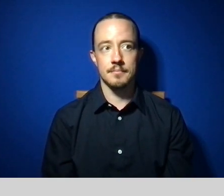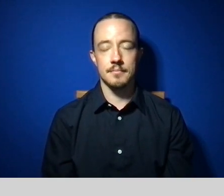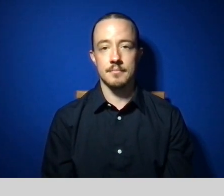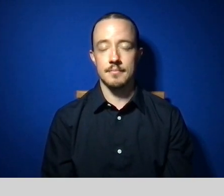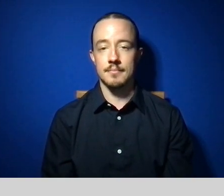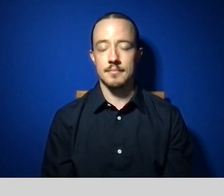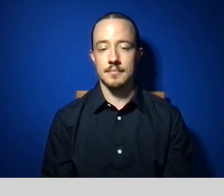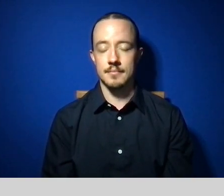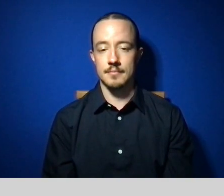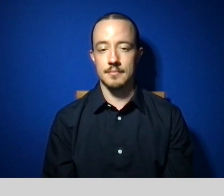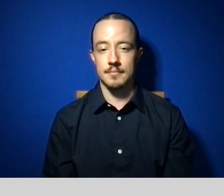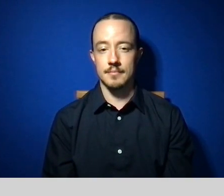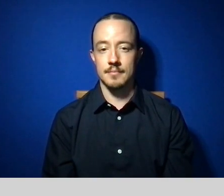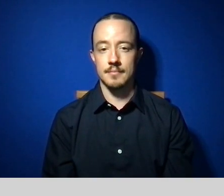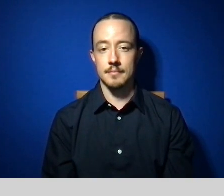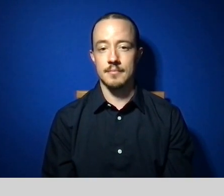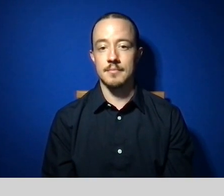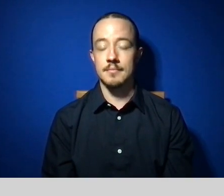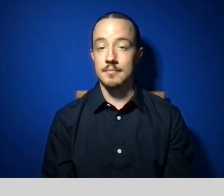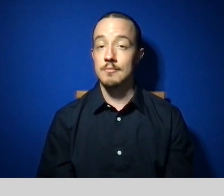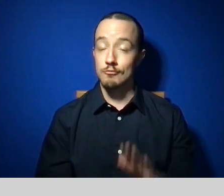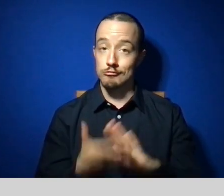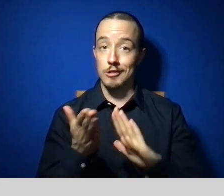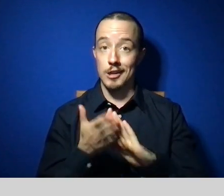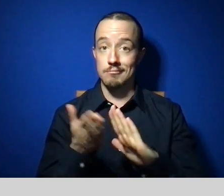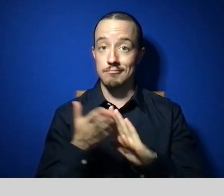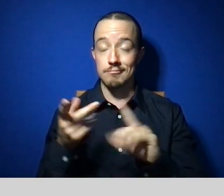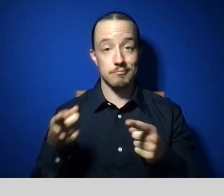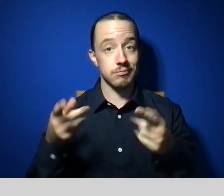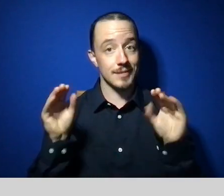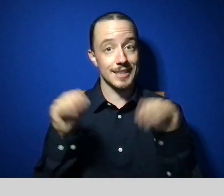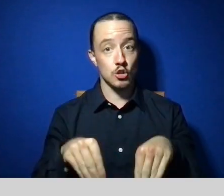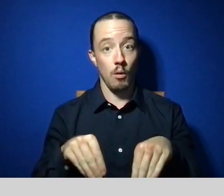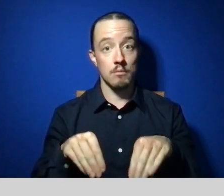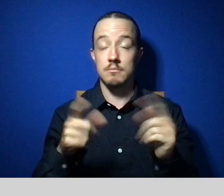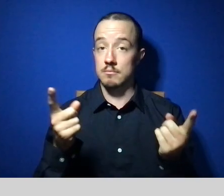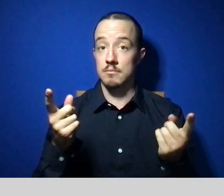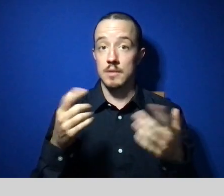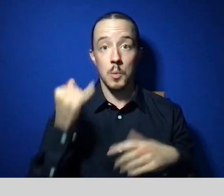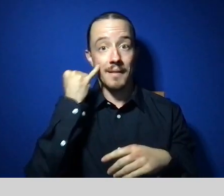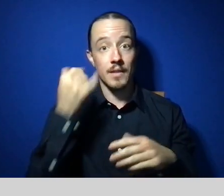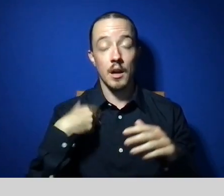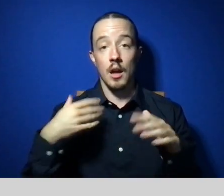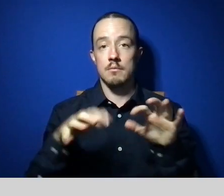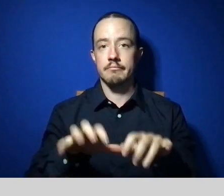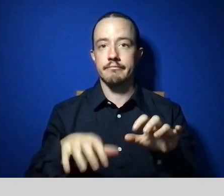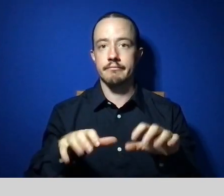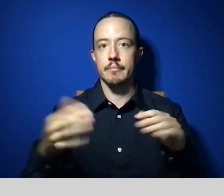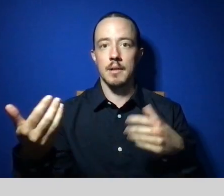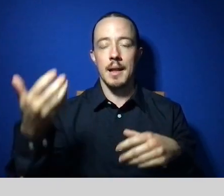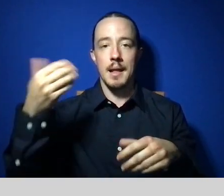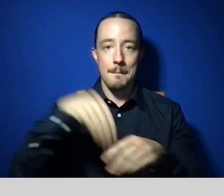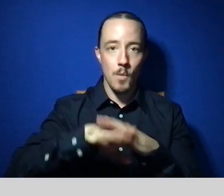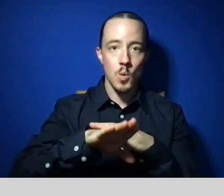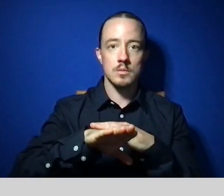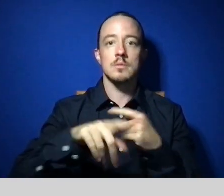When that processes it, it installs it. And now if I type import pids, I have pids.pid as a piece of code